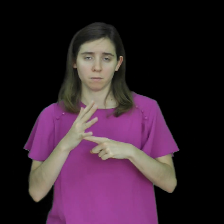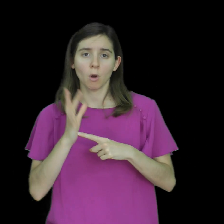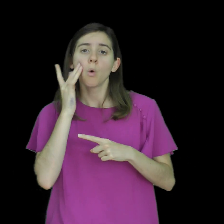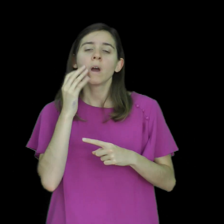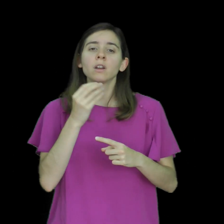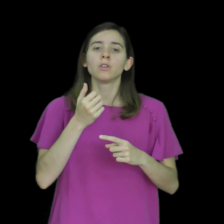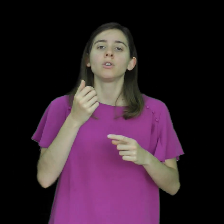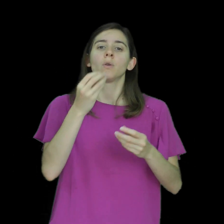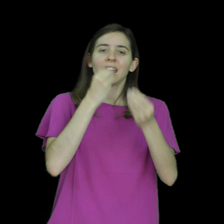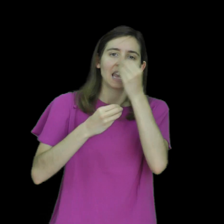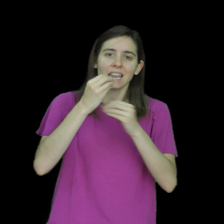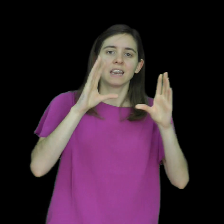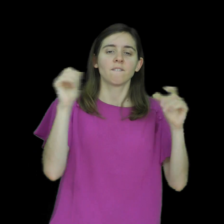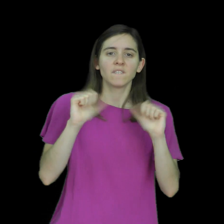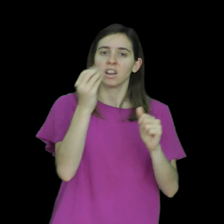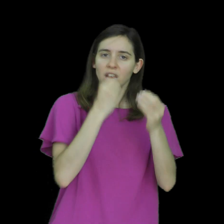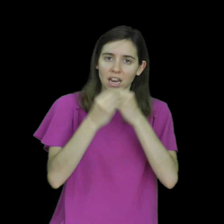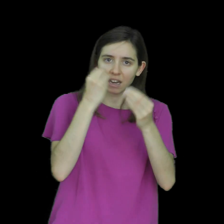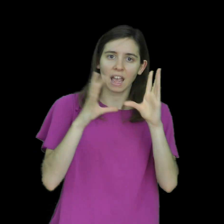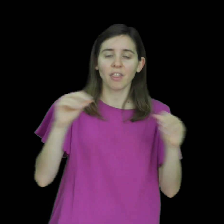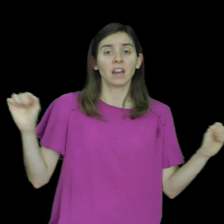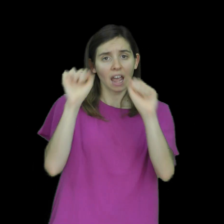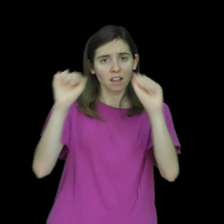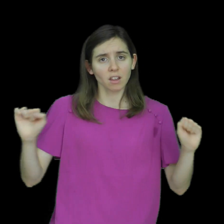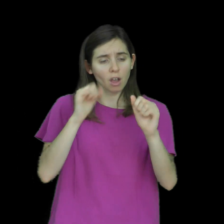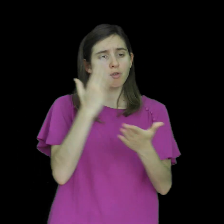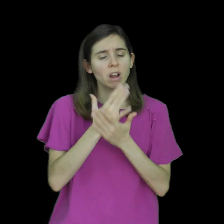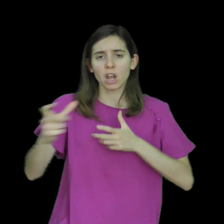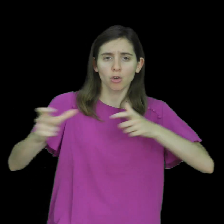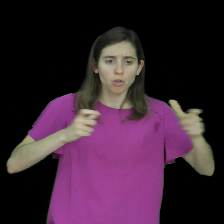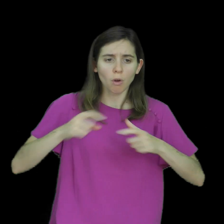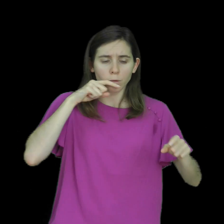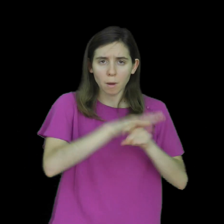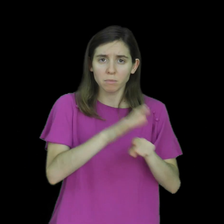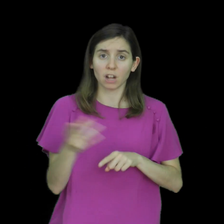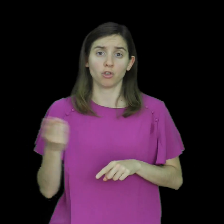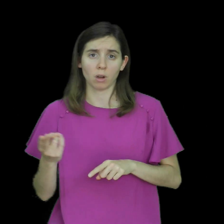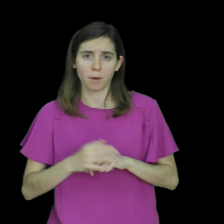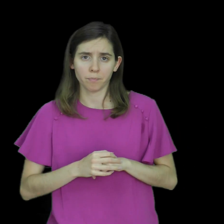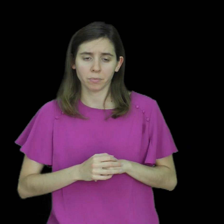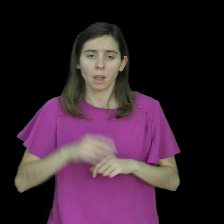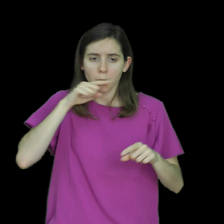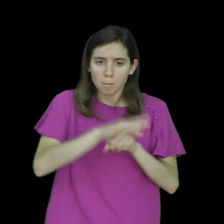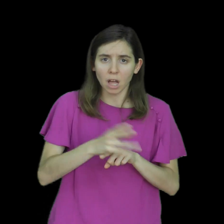After-meal exercise is a secret weapon for blood sugar control. Blood sugars spike